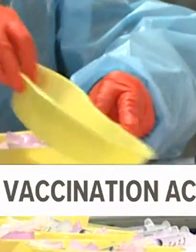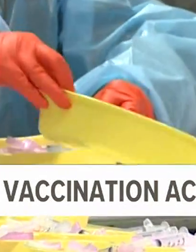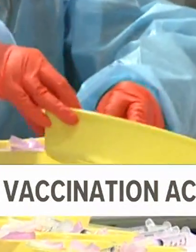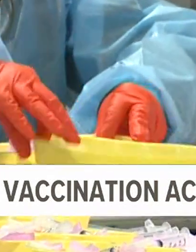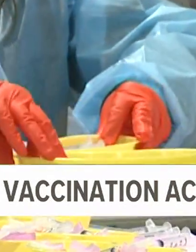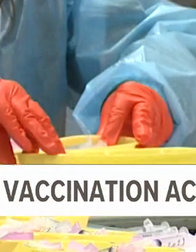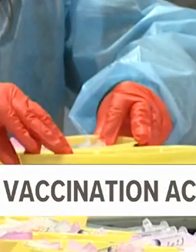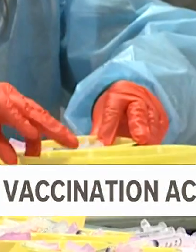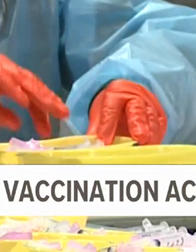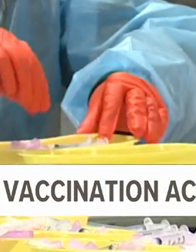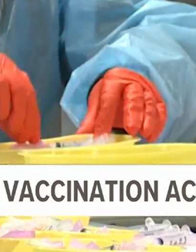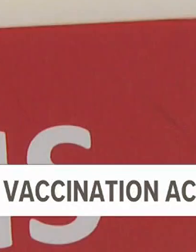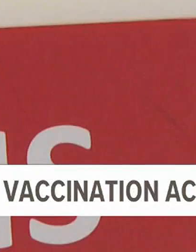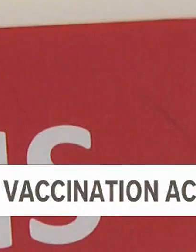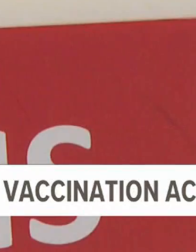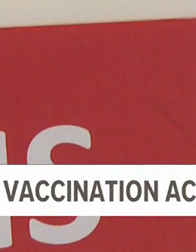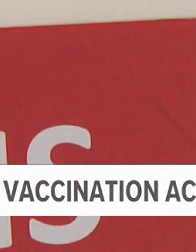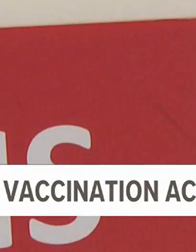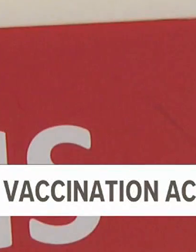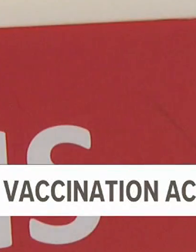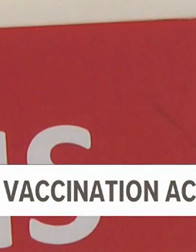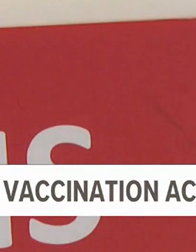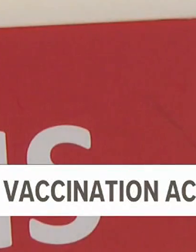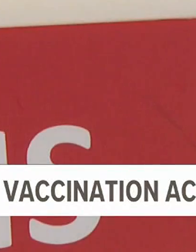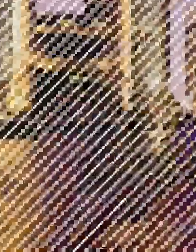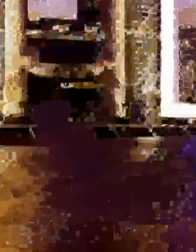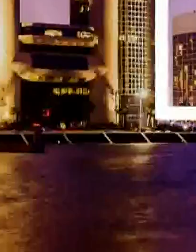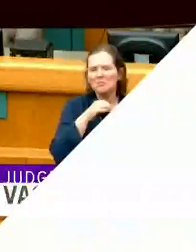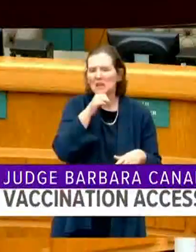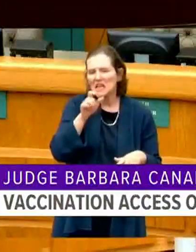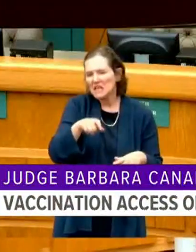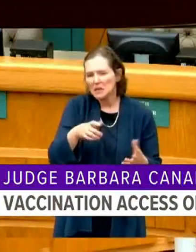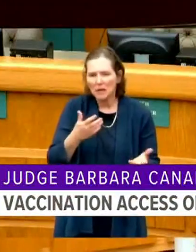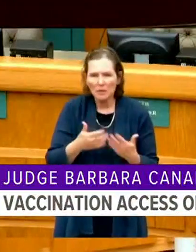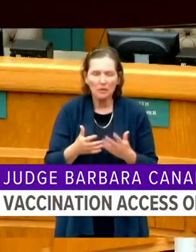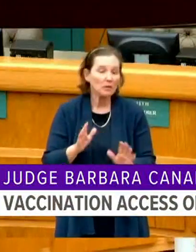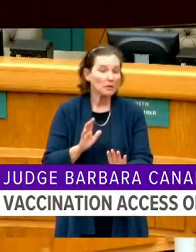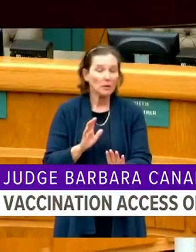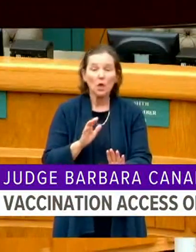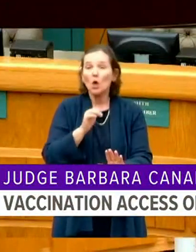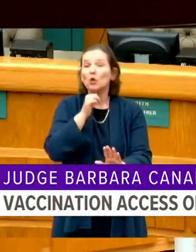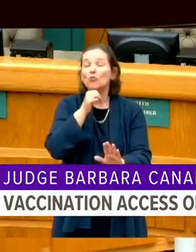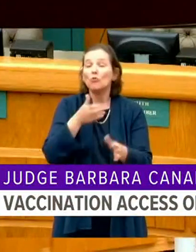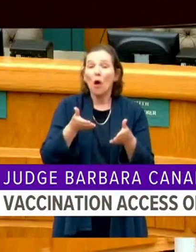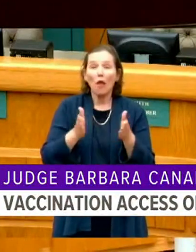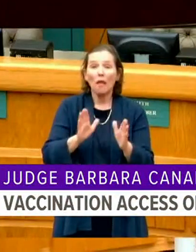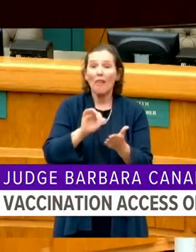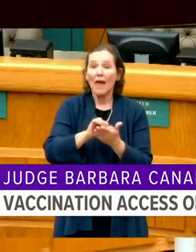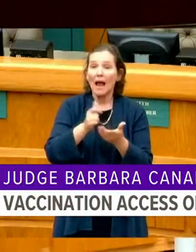adults in this county. The online adults in this county. The online vaccination The online vaccination The online vaccination registration The online vaccination registration portal The online vaccination registration portal is The online vaccination registration portal is now The online vaccination registration portal is now open registration portal is now open registration portal is now open twenty registration portal is now open twenty four registration portal is now open twenty four hours registration portal is now open twenty four hours a registration portal is now open twenty four hours a day, registration portal is now open twenty four hours a day, seven twenty four hours a day, seven twenty four hours a day, seven days twenty four hours a day, seven days a twenty four hours a day, seven days a week. days a week. days a week. Local days a week. Local leaders days a week. Local leaders are days a week. Local leaders are urging Local leaders are urging